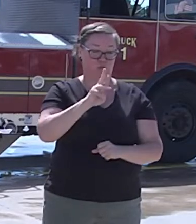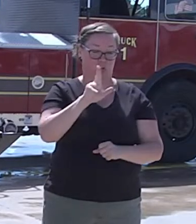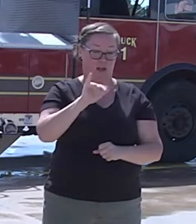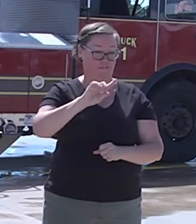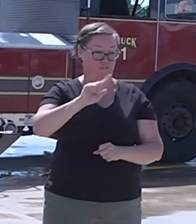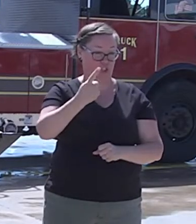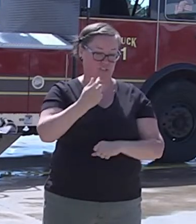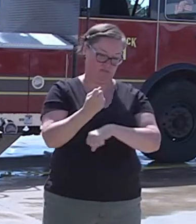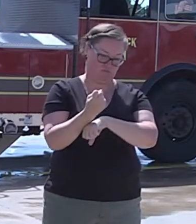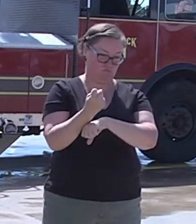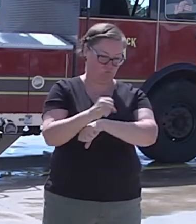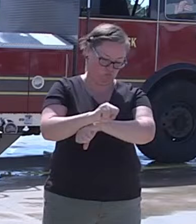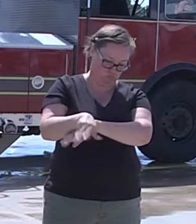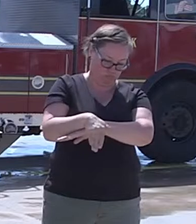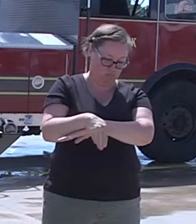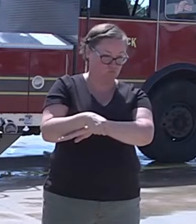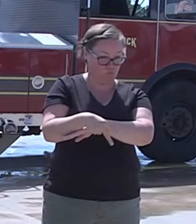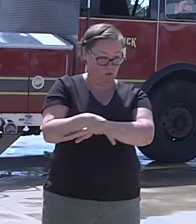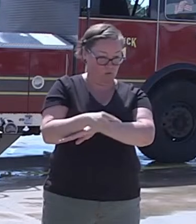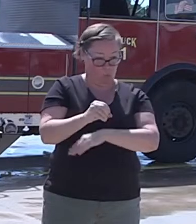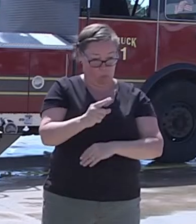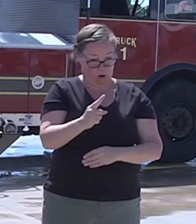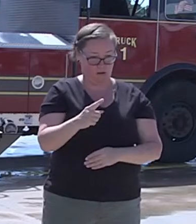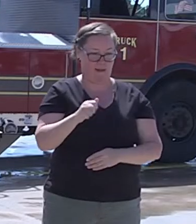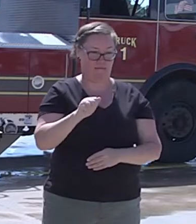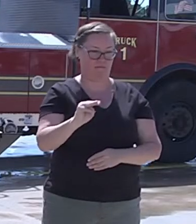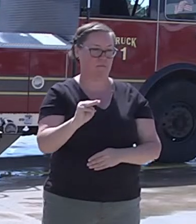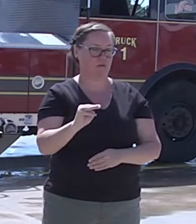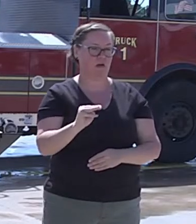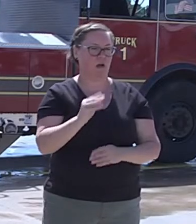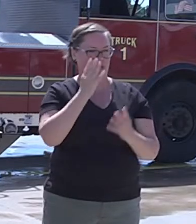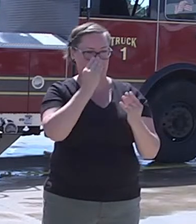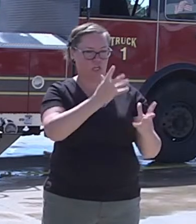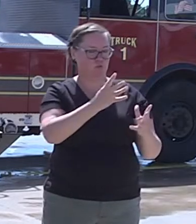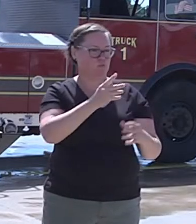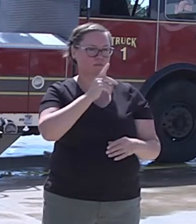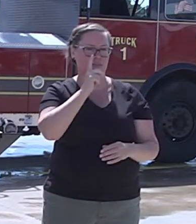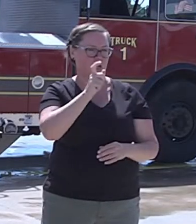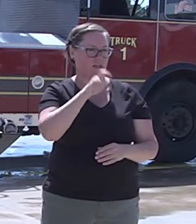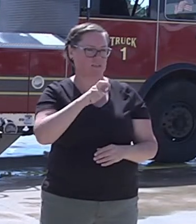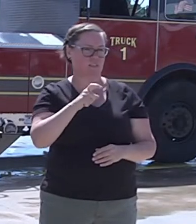I want to tell you about Cash's tolling is you no longer need to stop at the toll booth it's safer